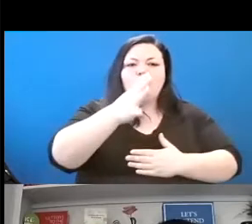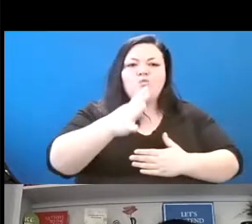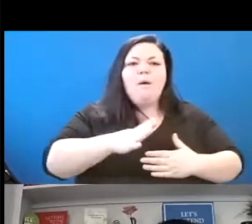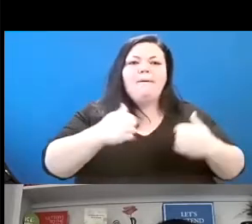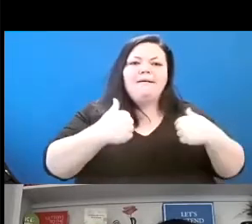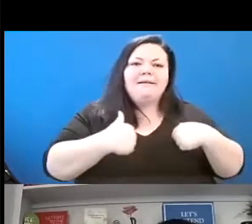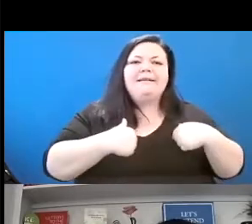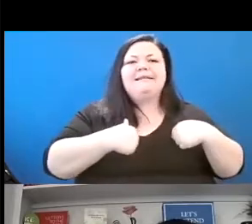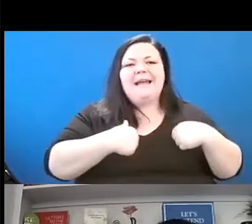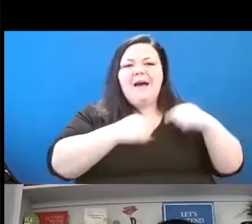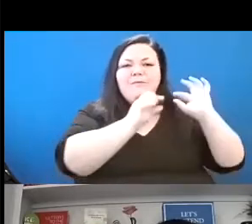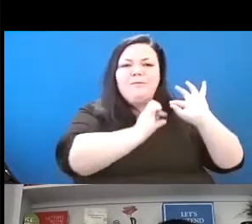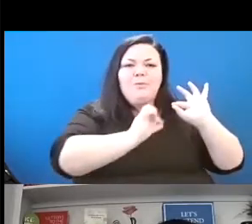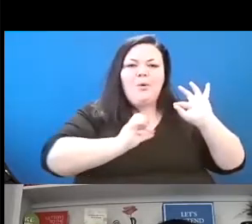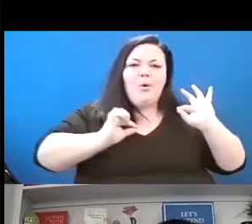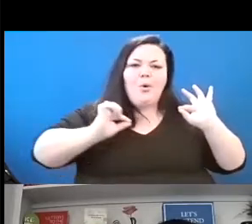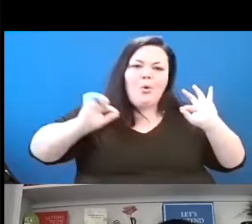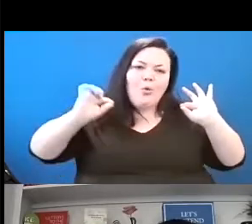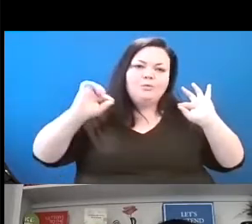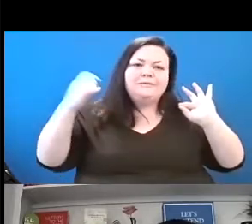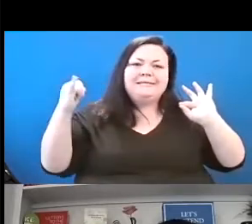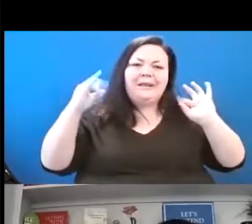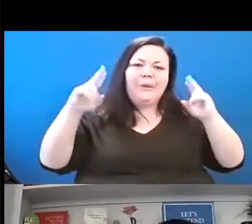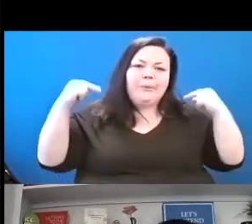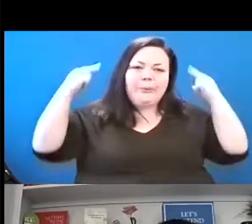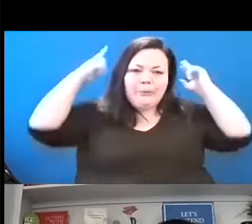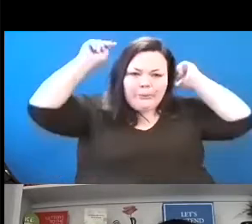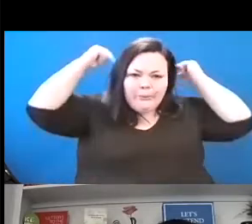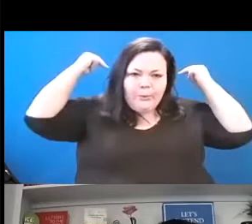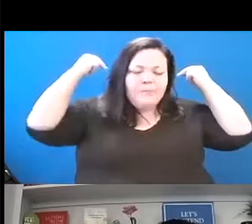around her neck with yellow lace. She sees the world in the garland,